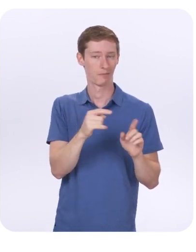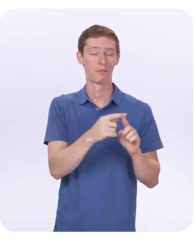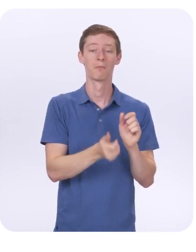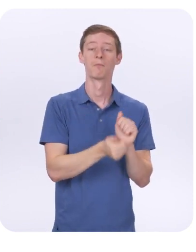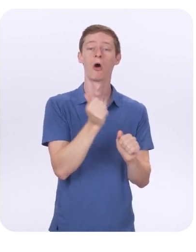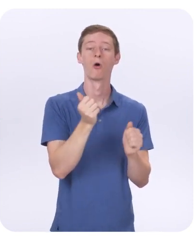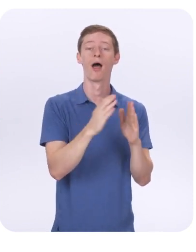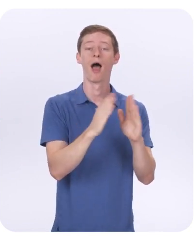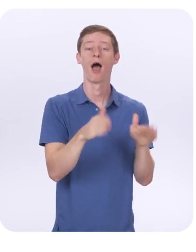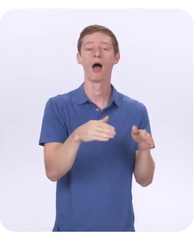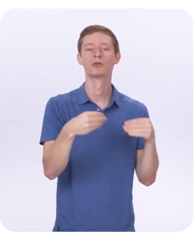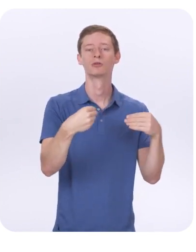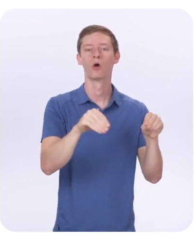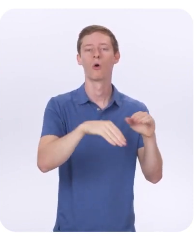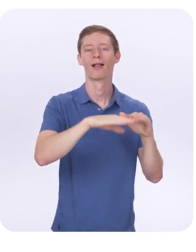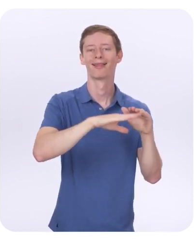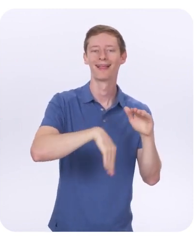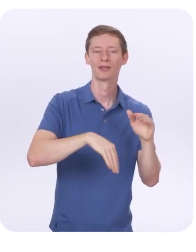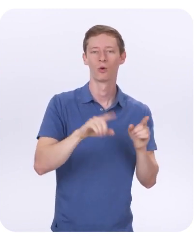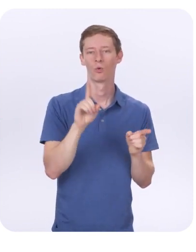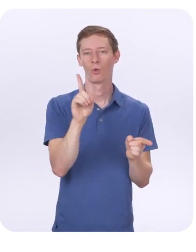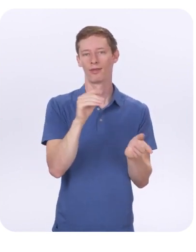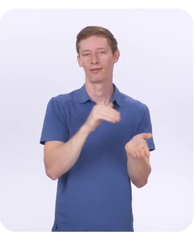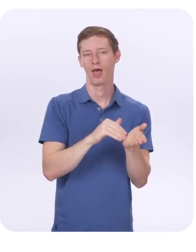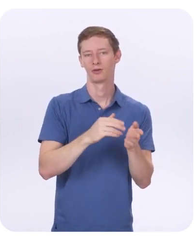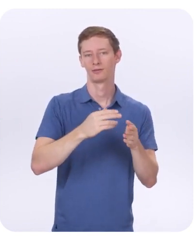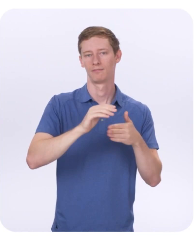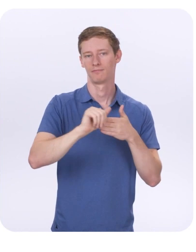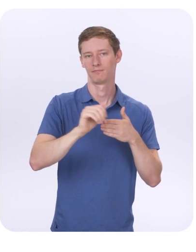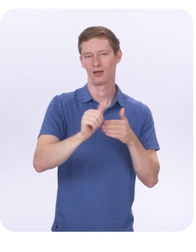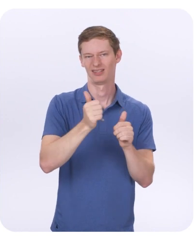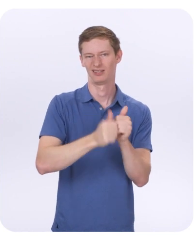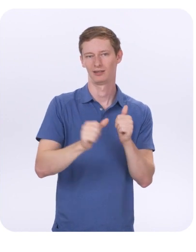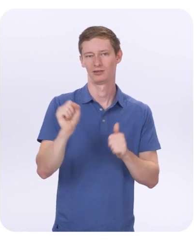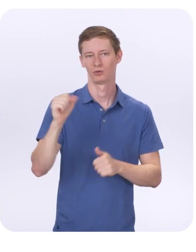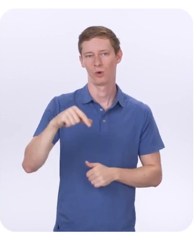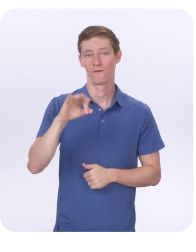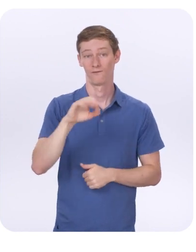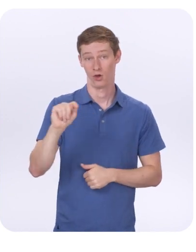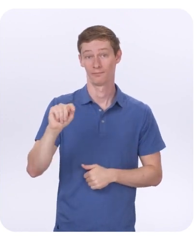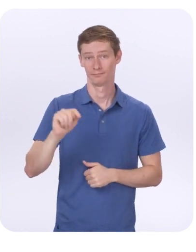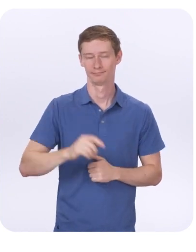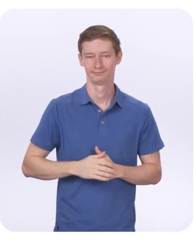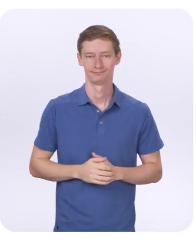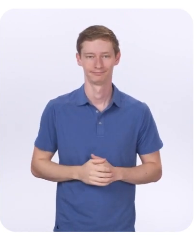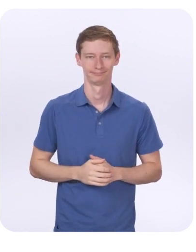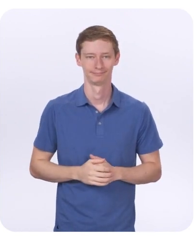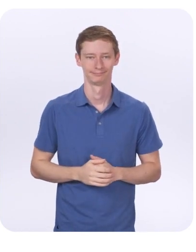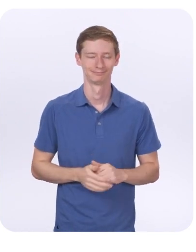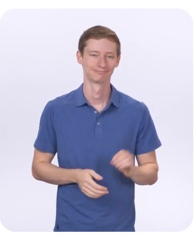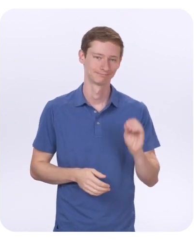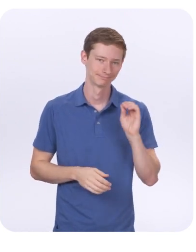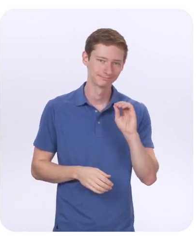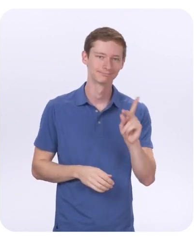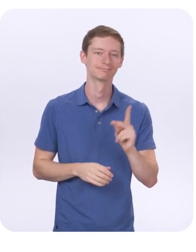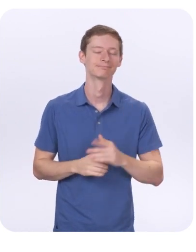Now we’ll try something a bit more complicated. We ask